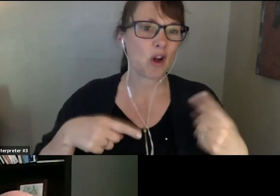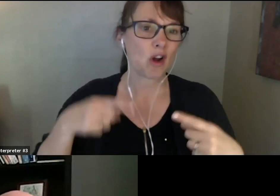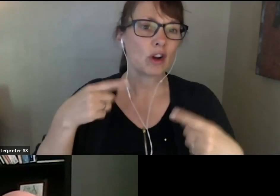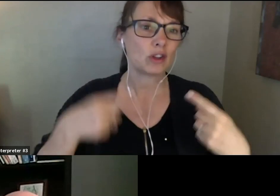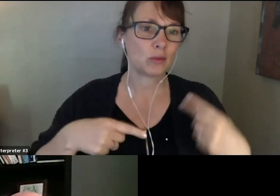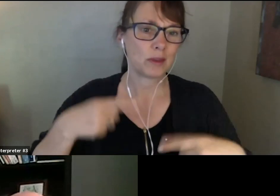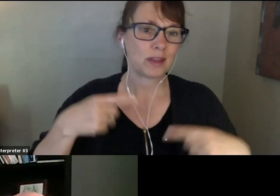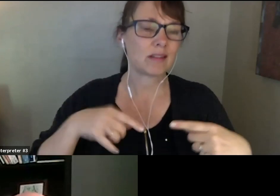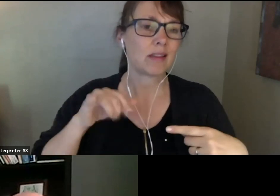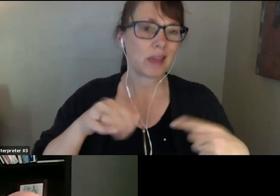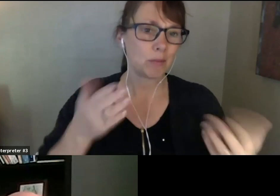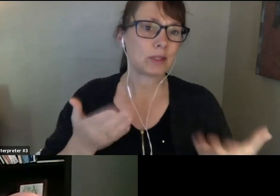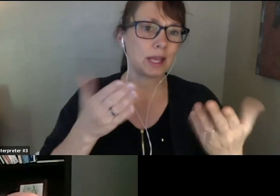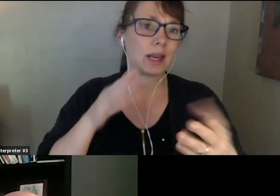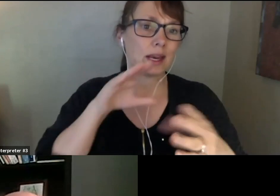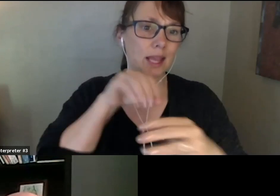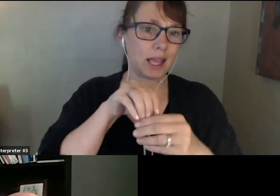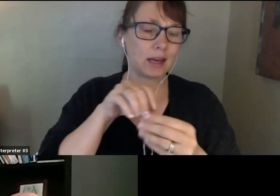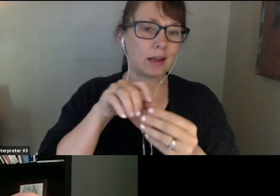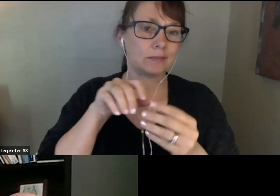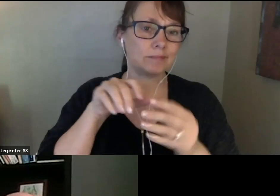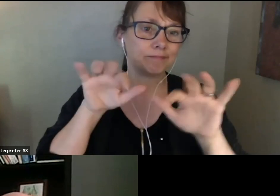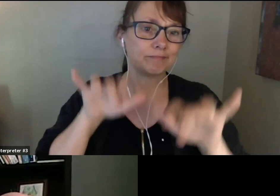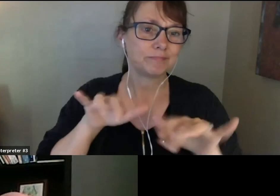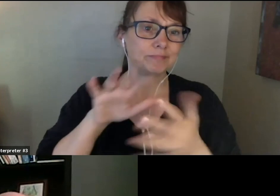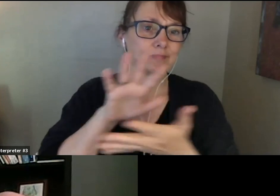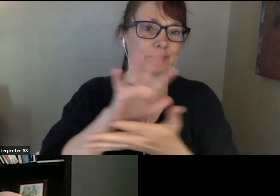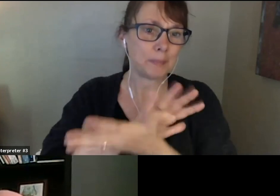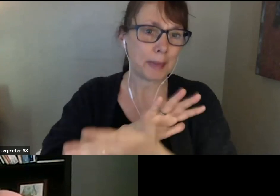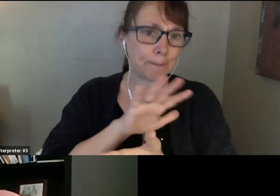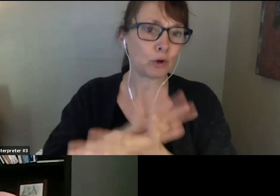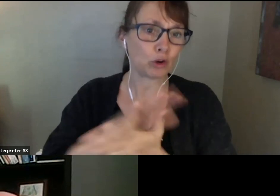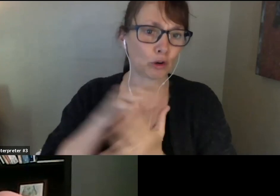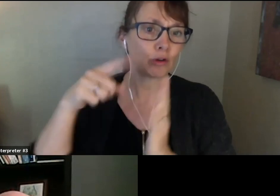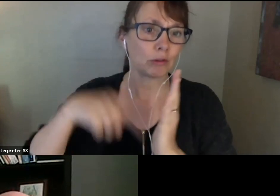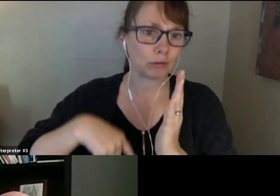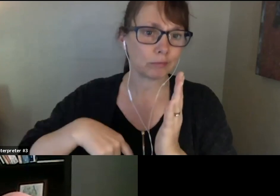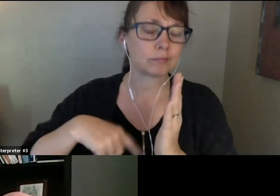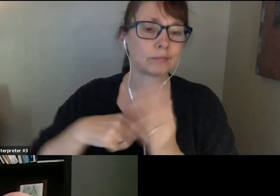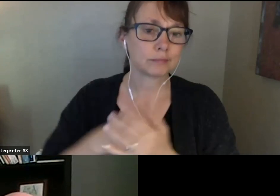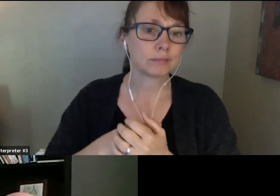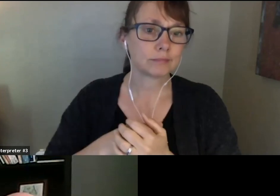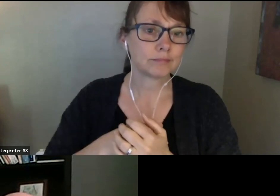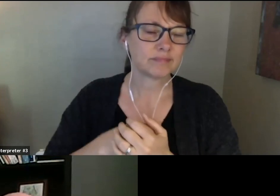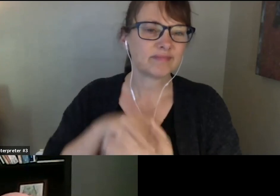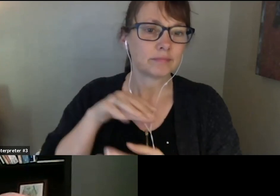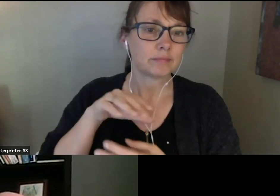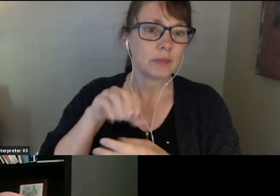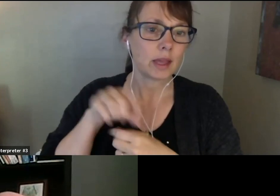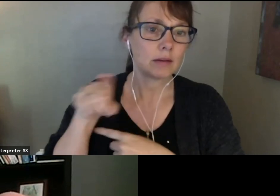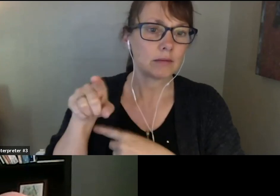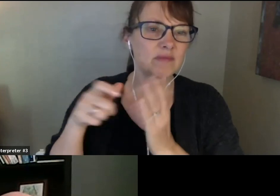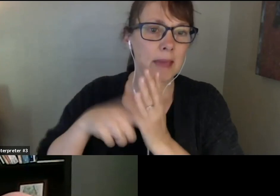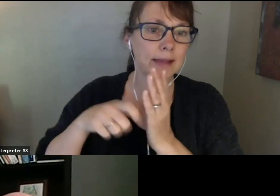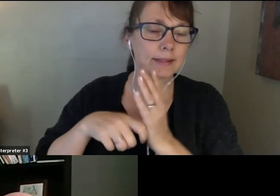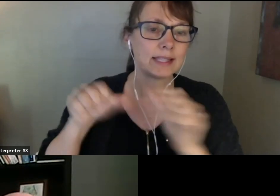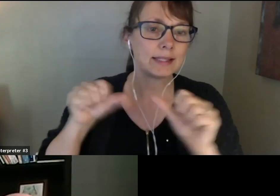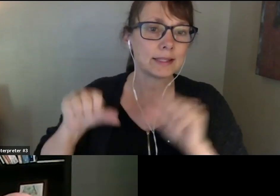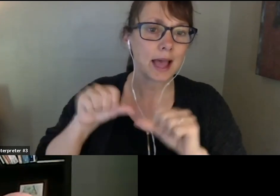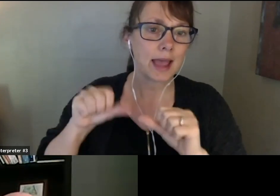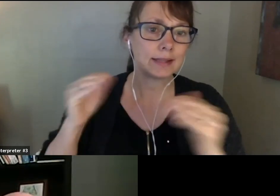people are familiar with, Hoppe’s paper in Science Advances, and I just want to get